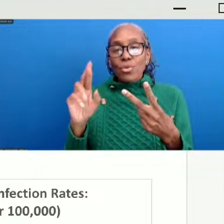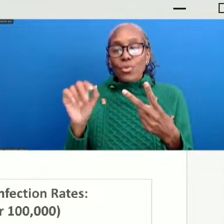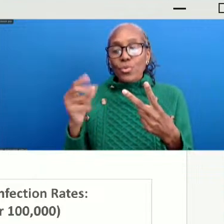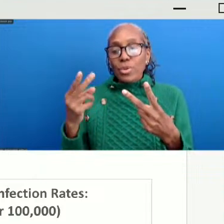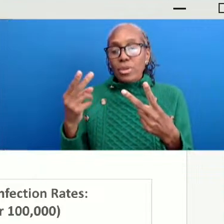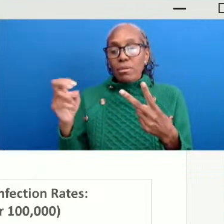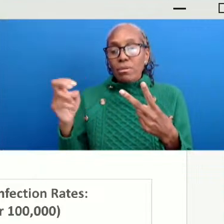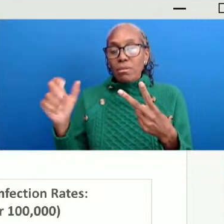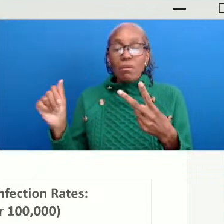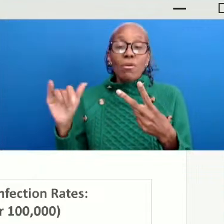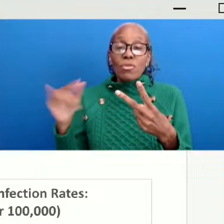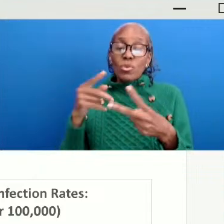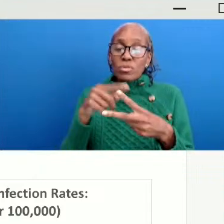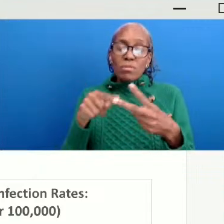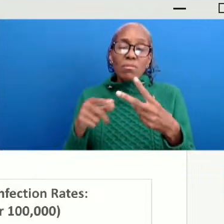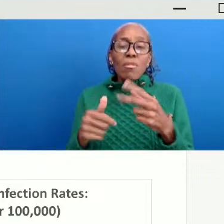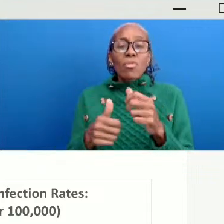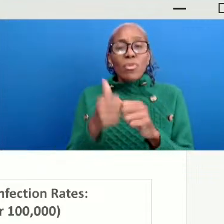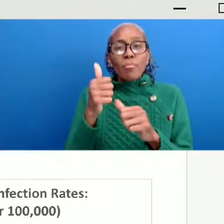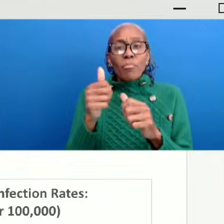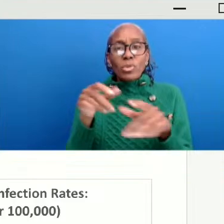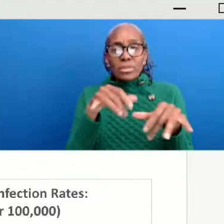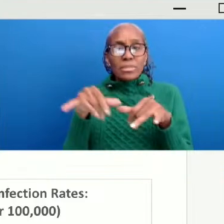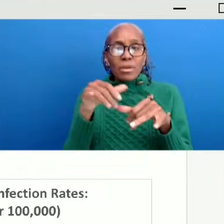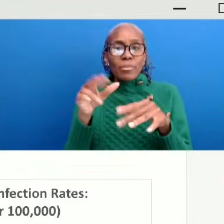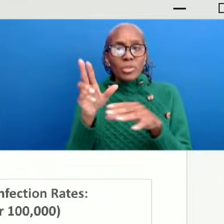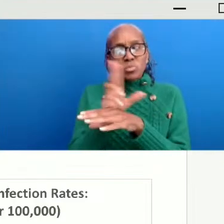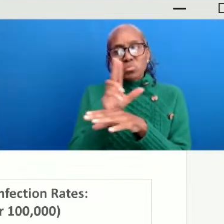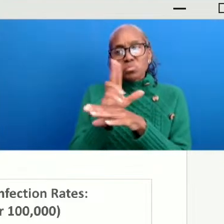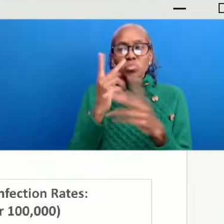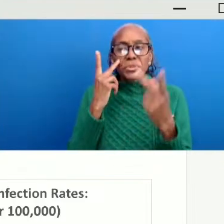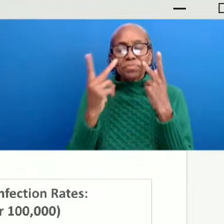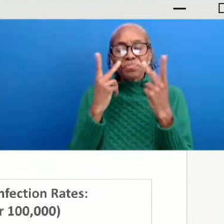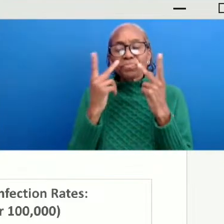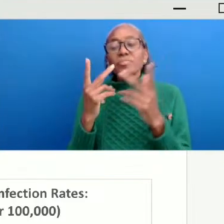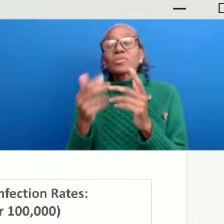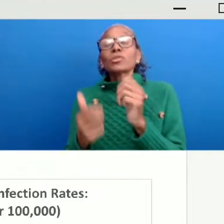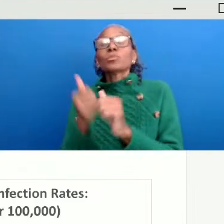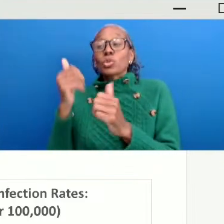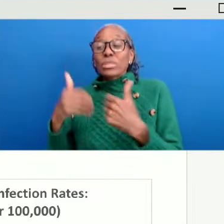DISEASES THAT WE DEAL WITH IN THE COUNTY AND AGAIN